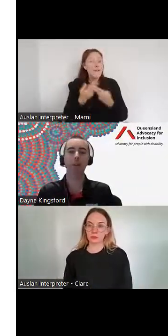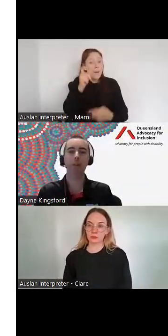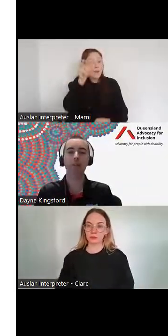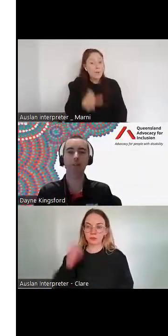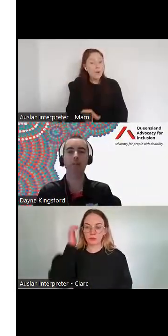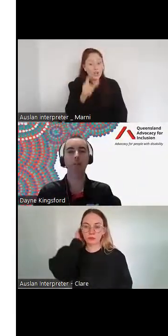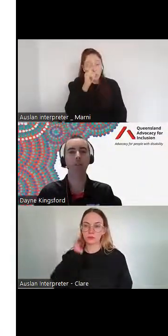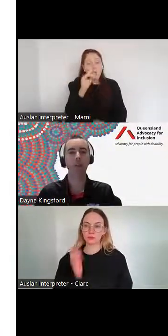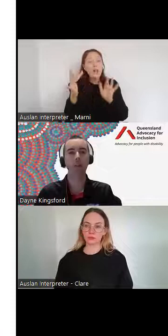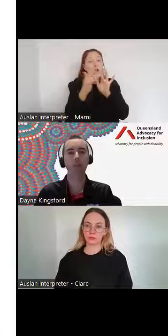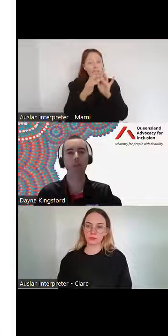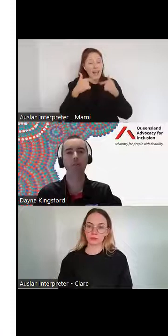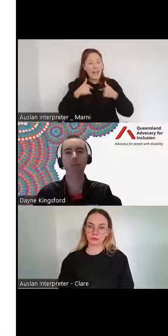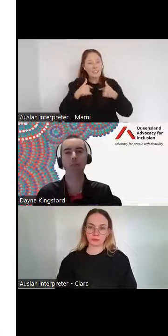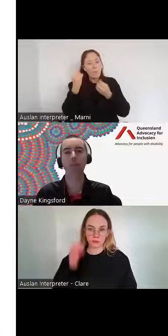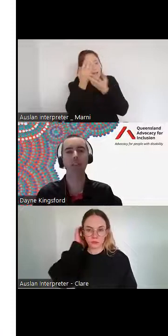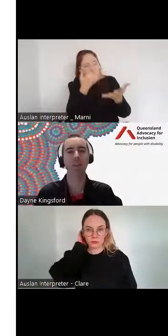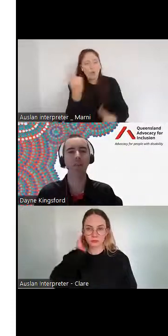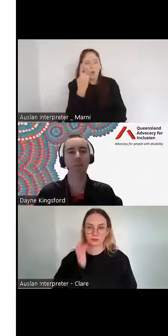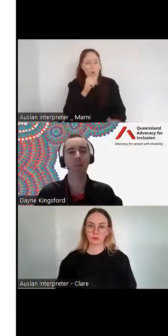will give you a relevant referral if that would be helpful. So thank you very much.